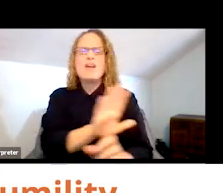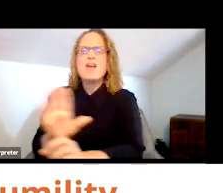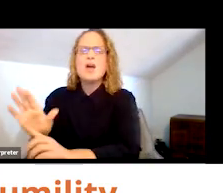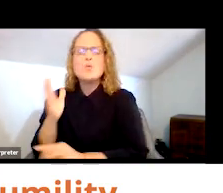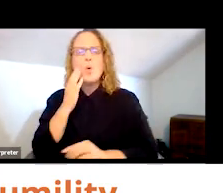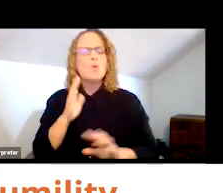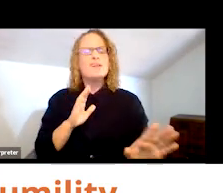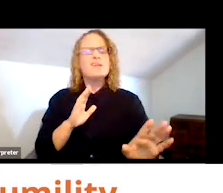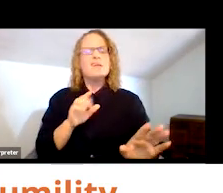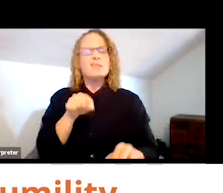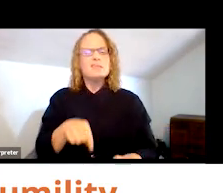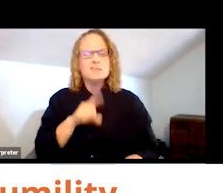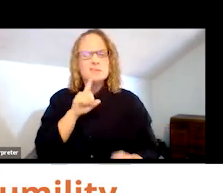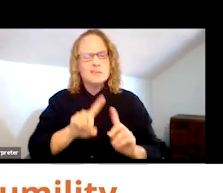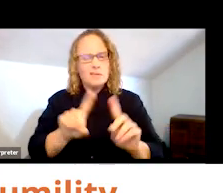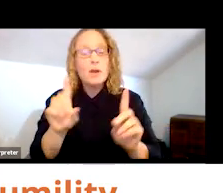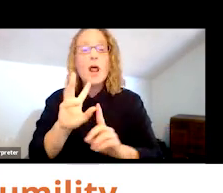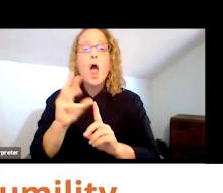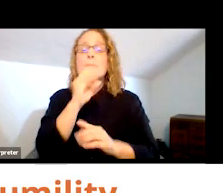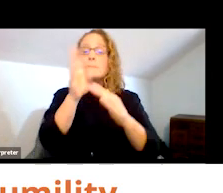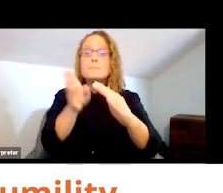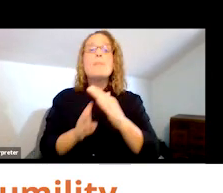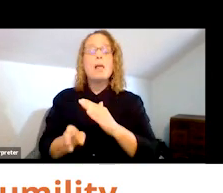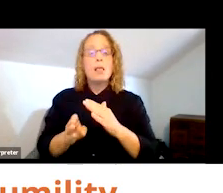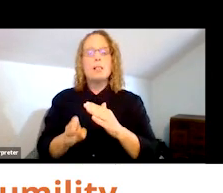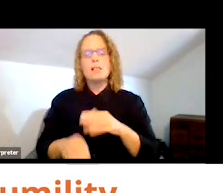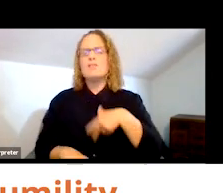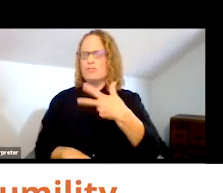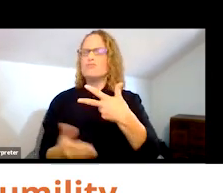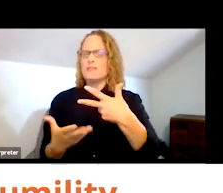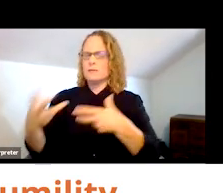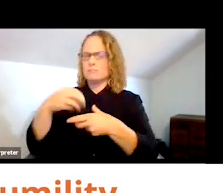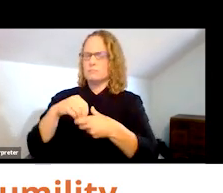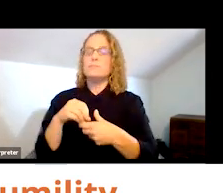And the difference here, it's a different way to understand the approach to competency.